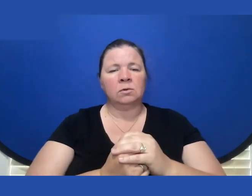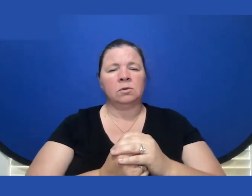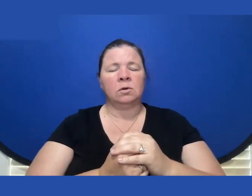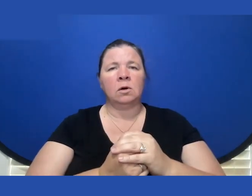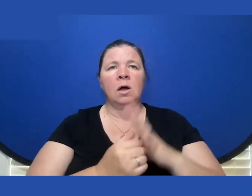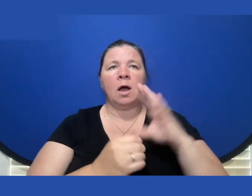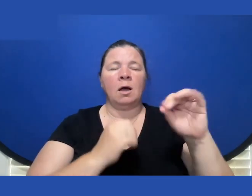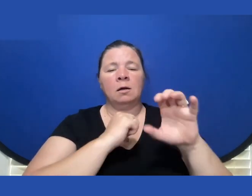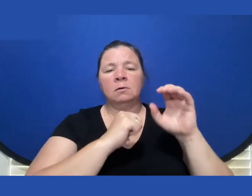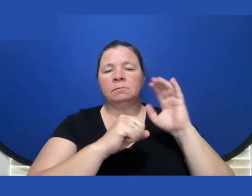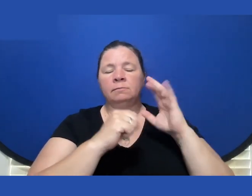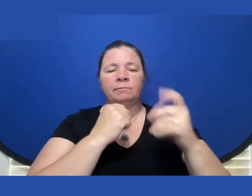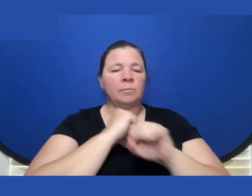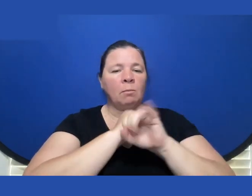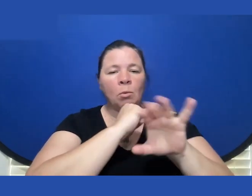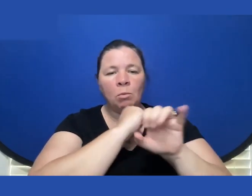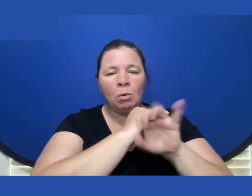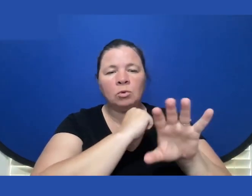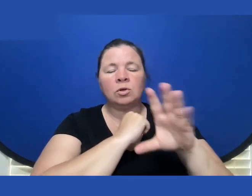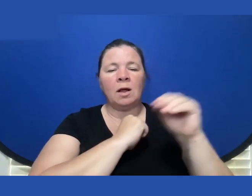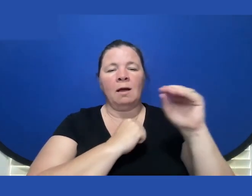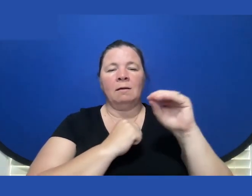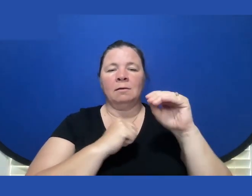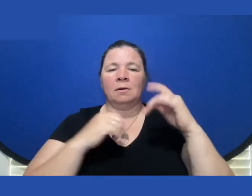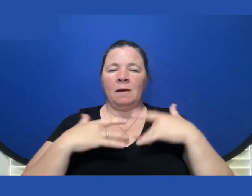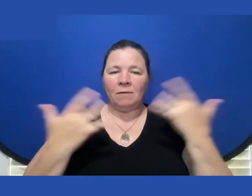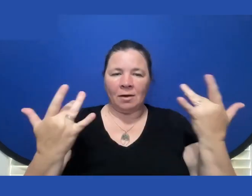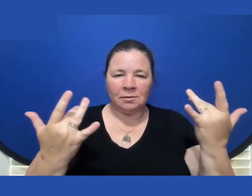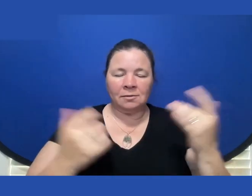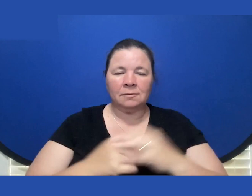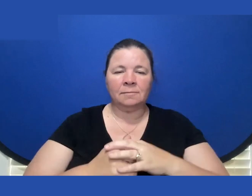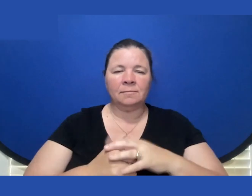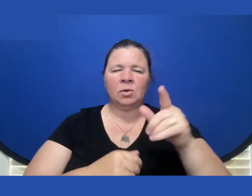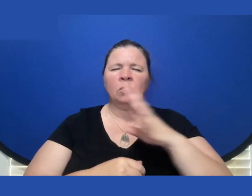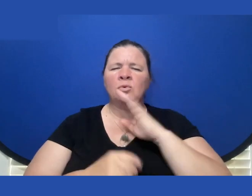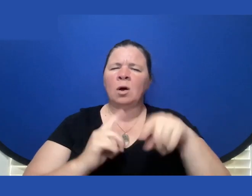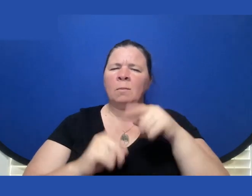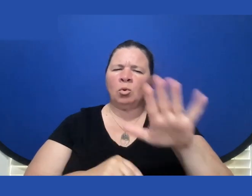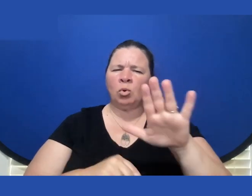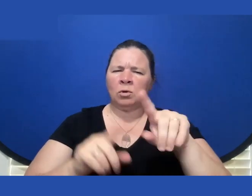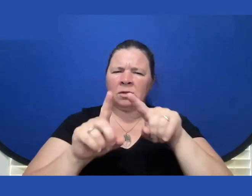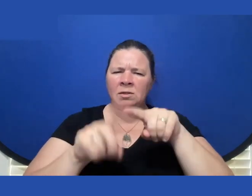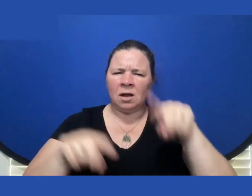and events that you guys are putting on. So, you talked about your diverse team and I was reading the stats, and by the way,